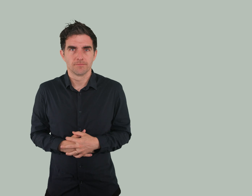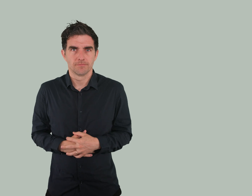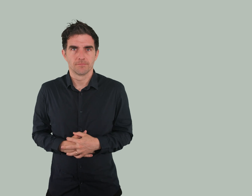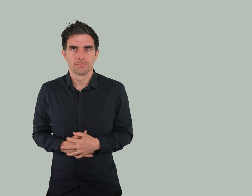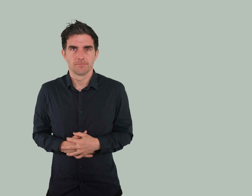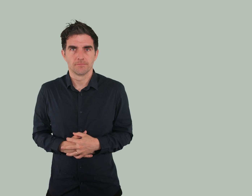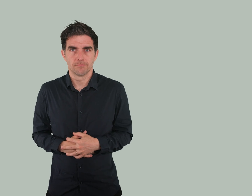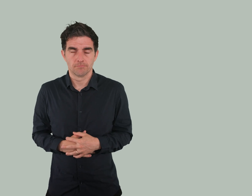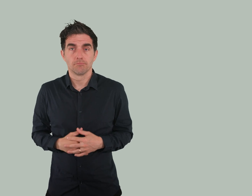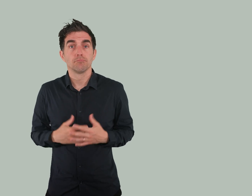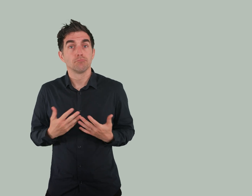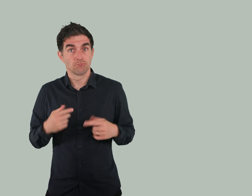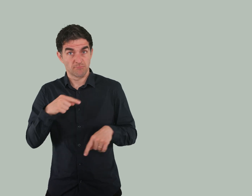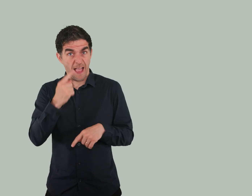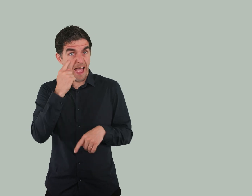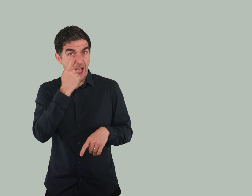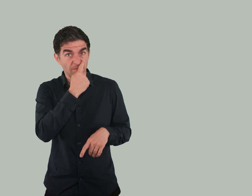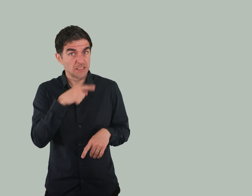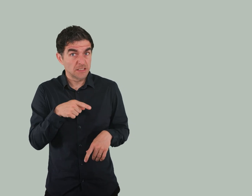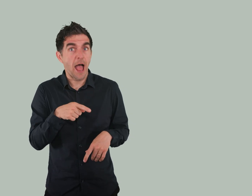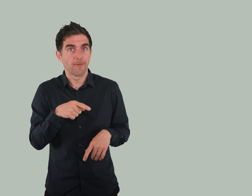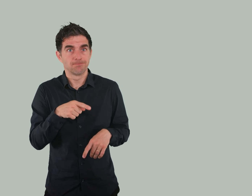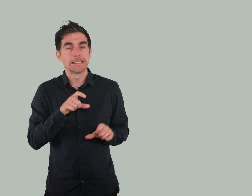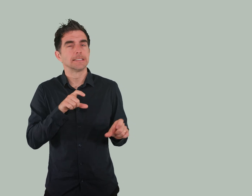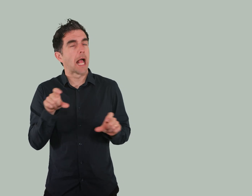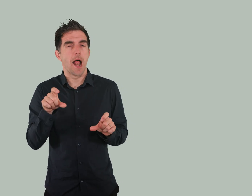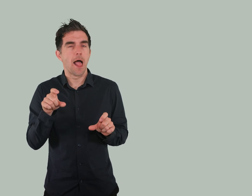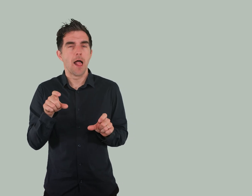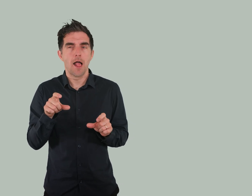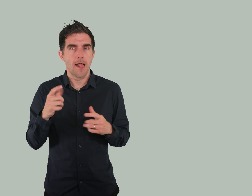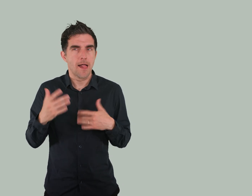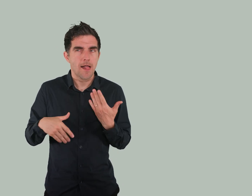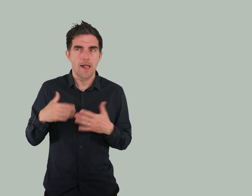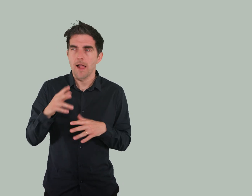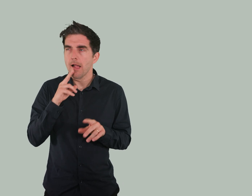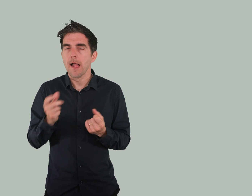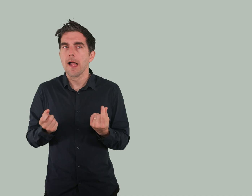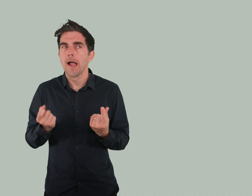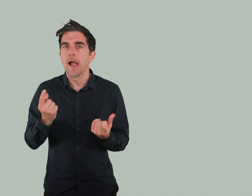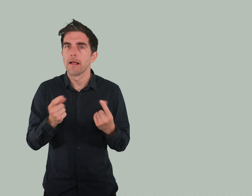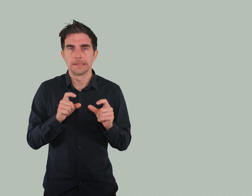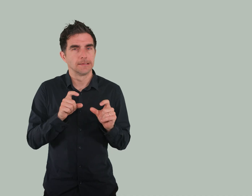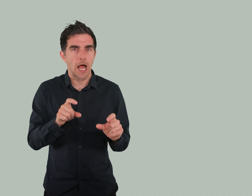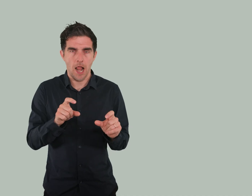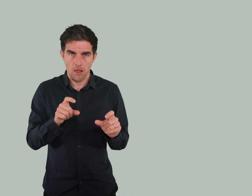272. That evidence is still emerging and it would be premature